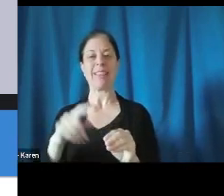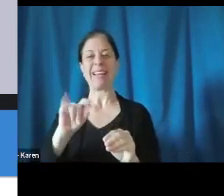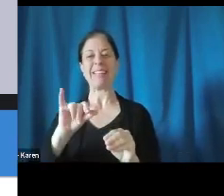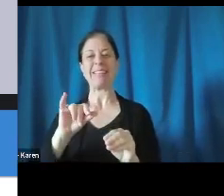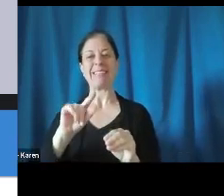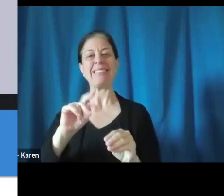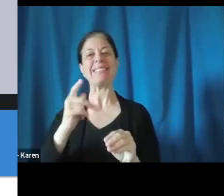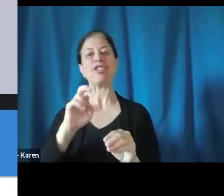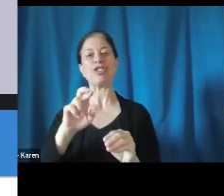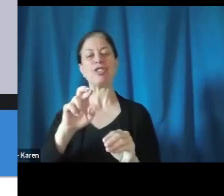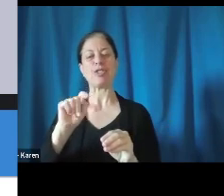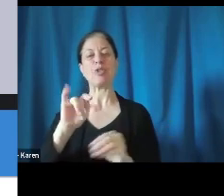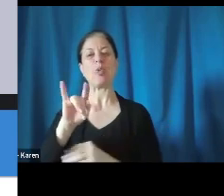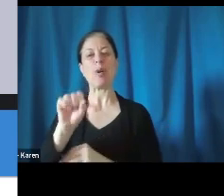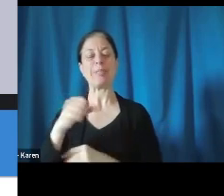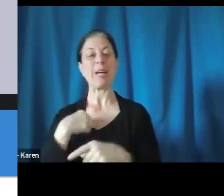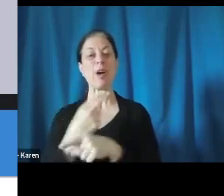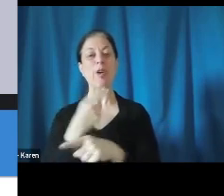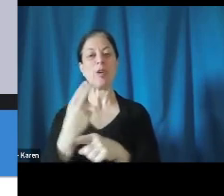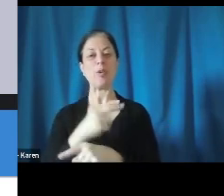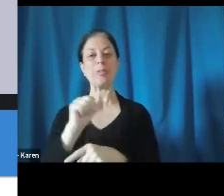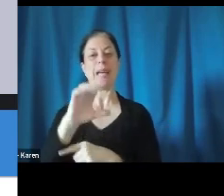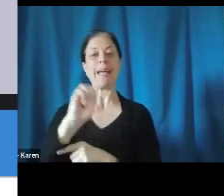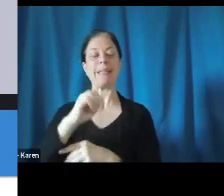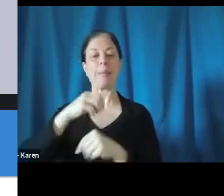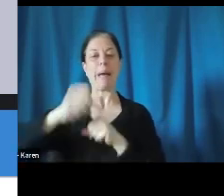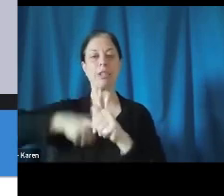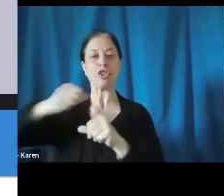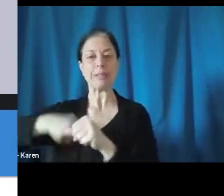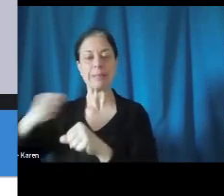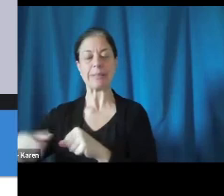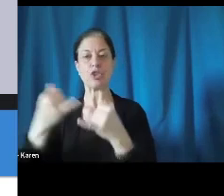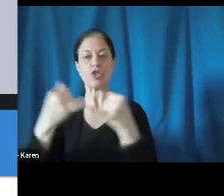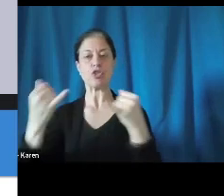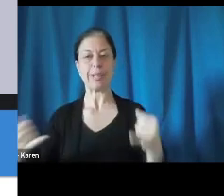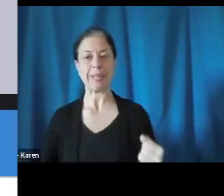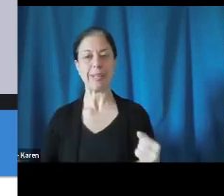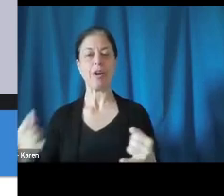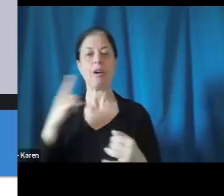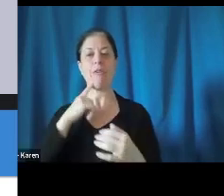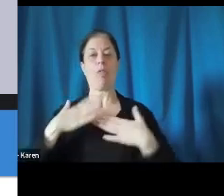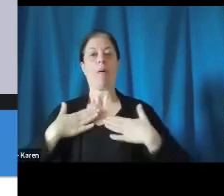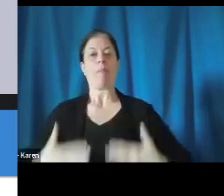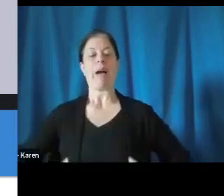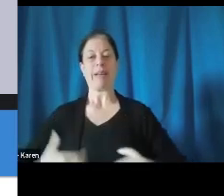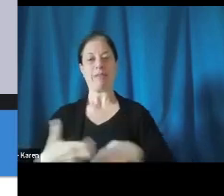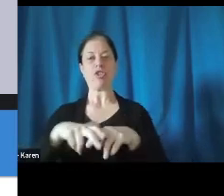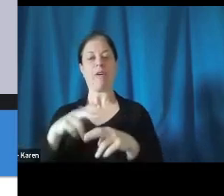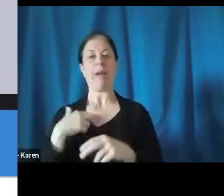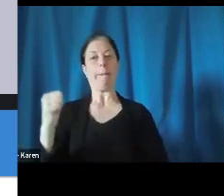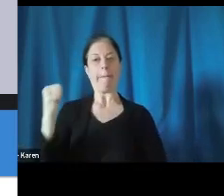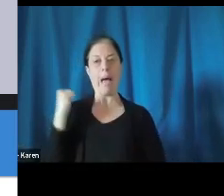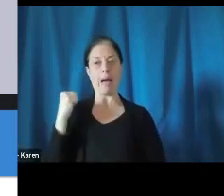a hardware store and I put it all together, sort of like Tinker Toys